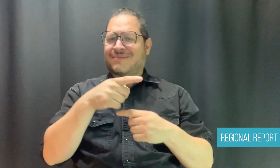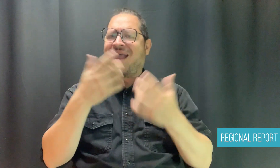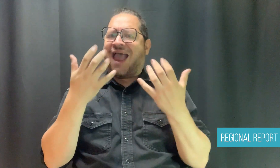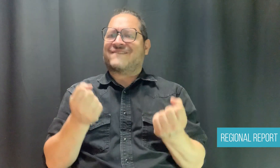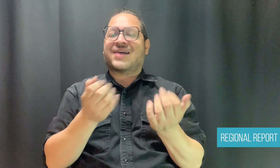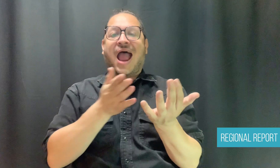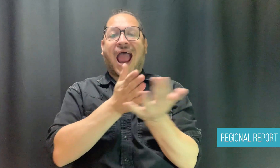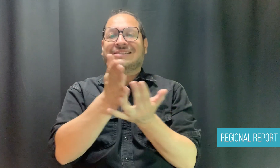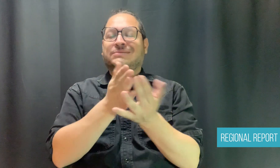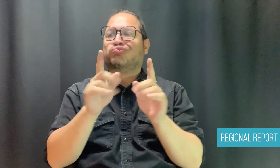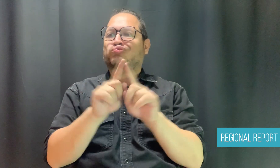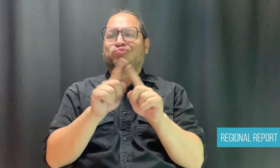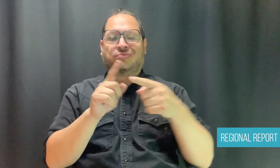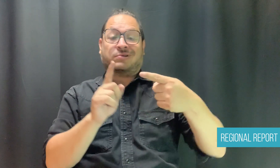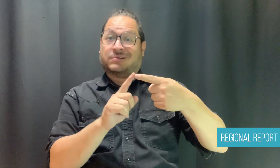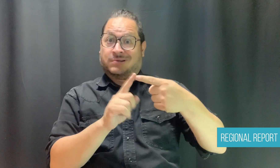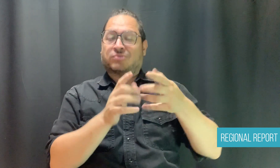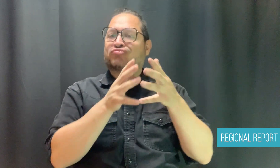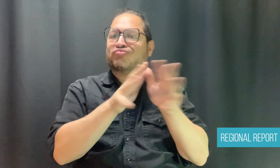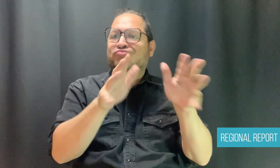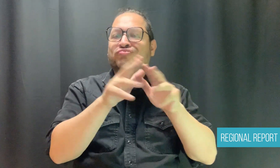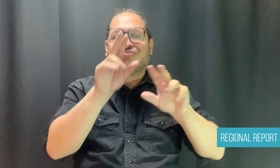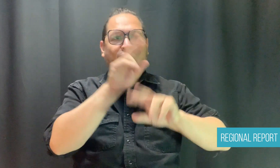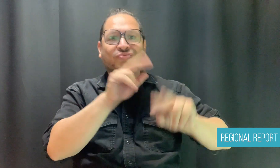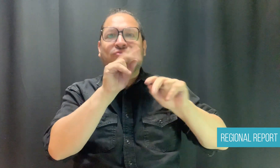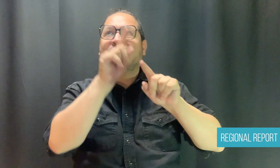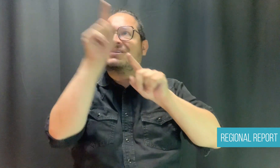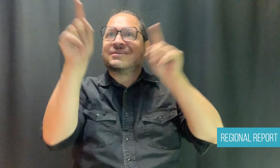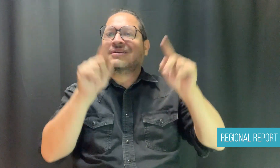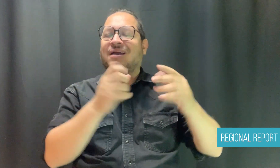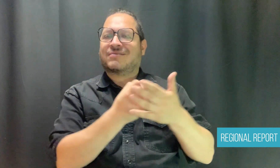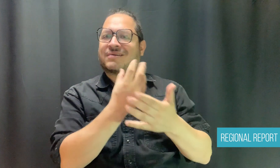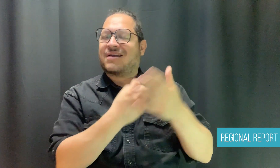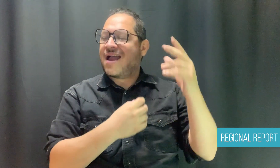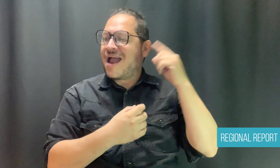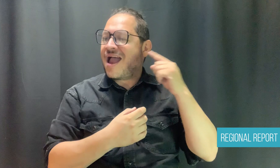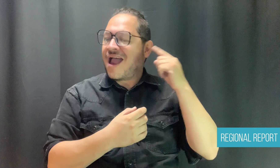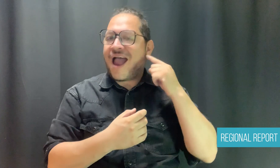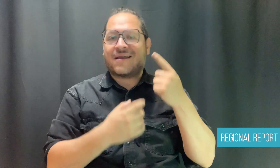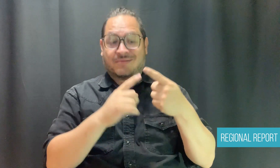to audio descriptions, subtitles, or Mexican Sign Language (LSM)